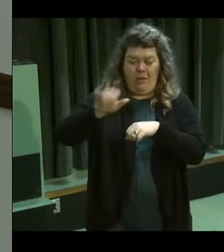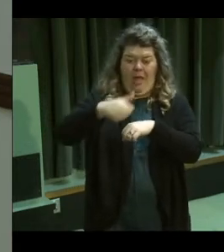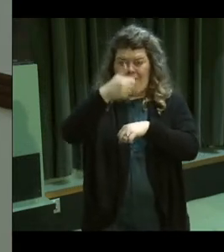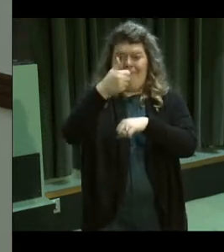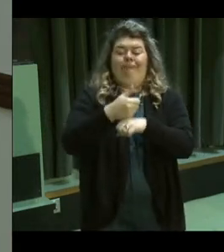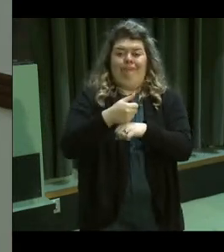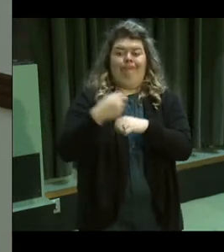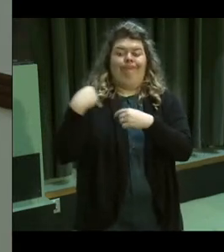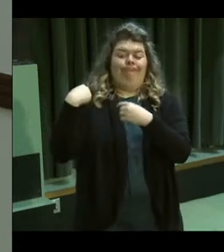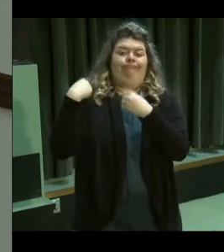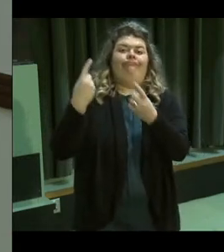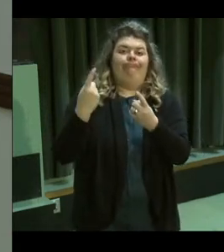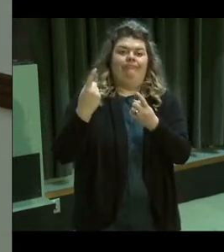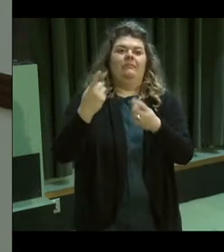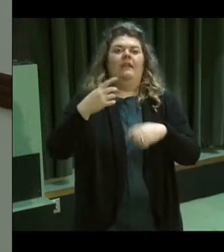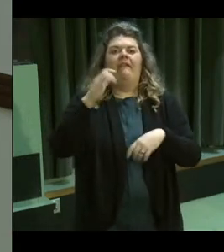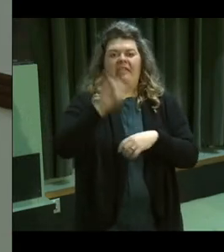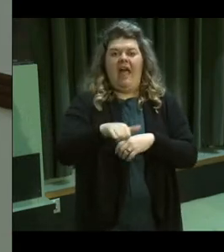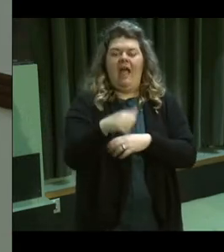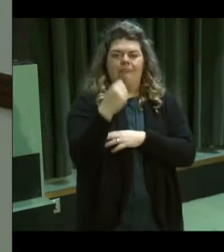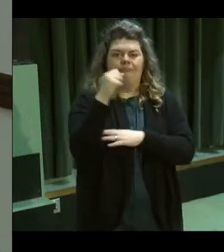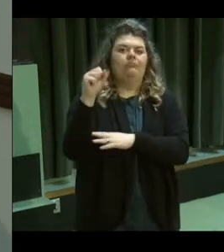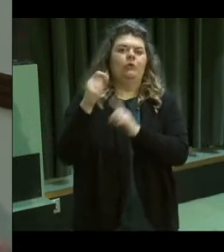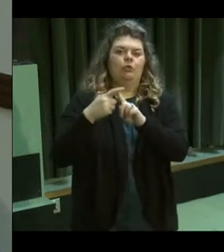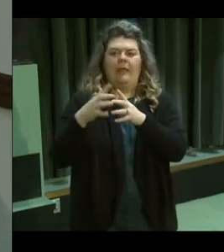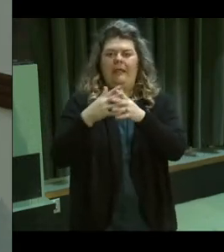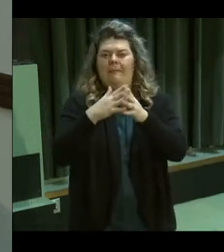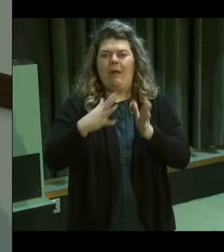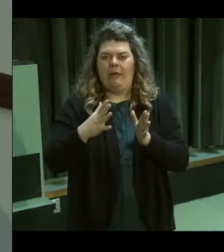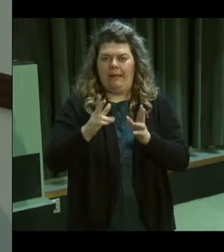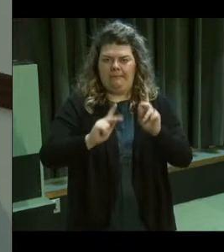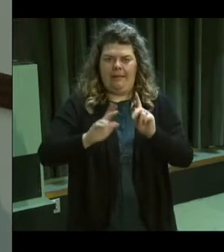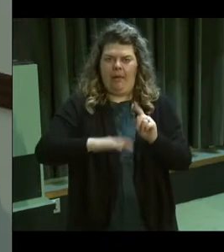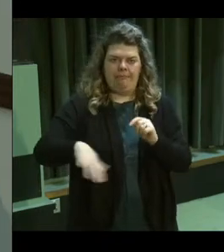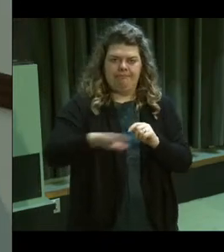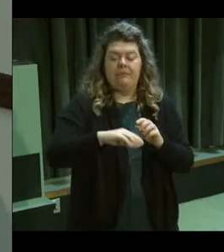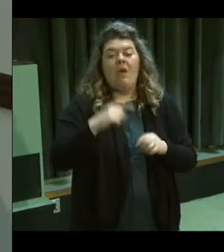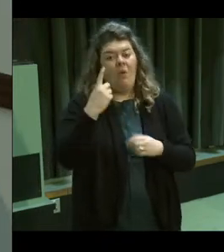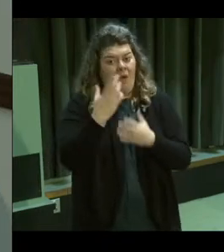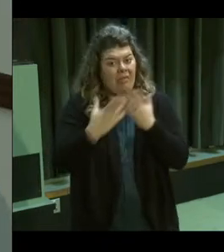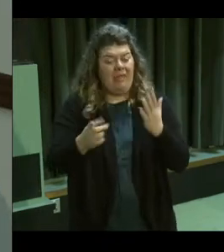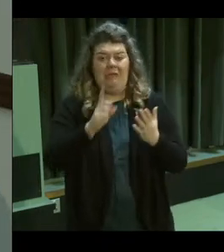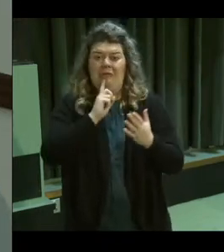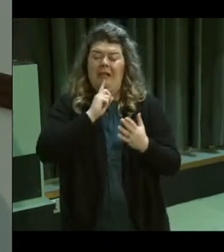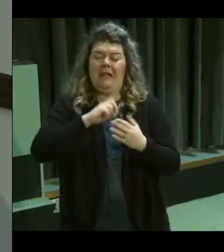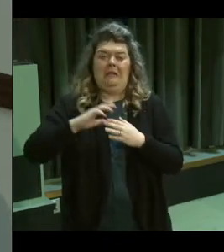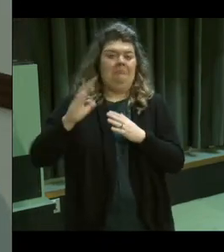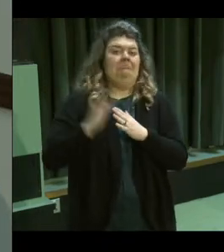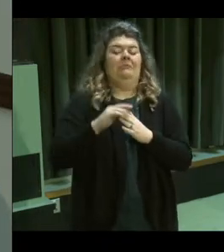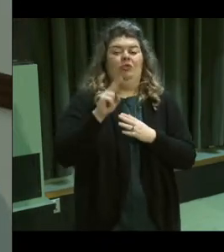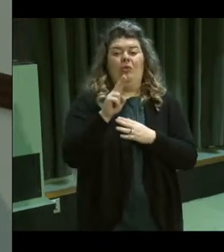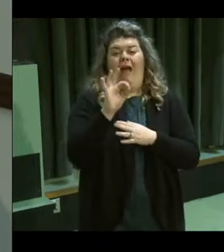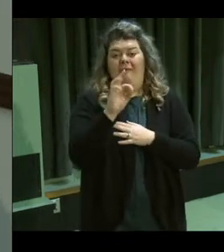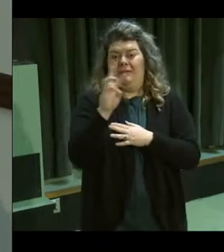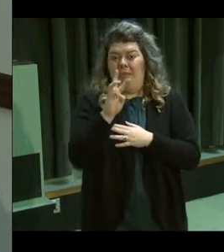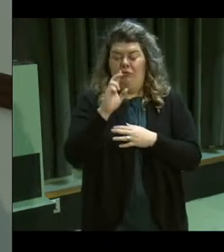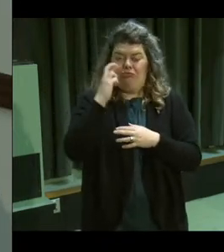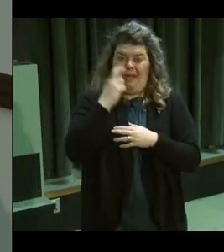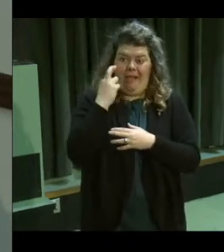plight of farmworkers to the American public. I think that